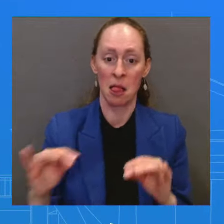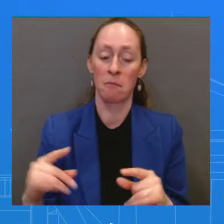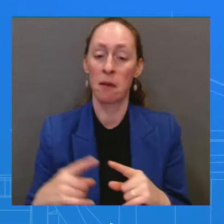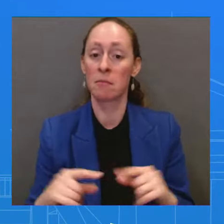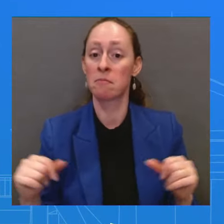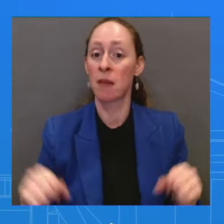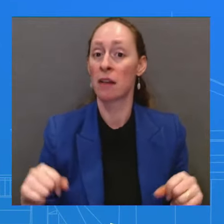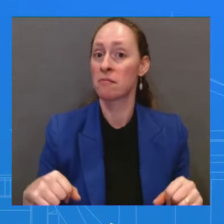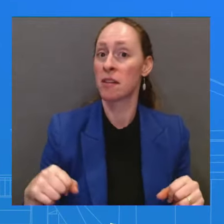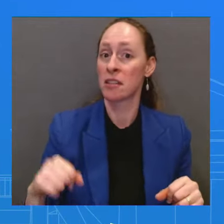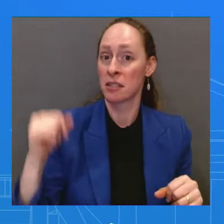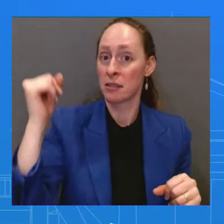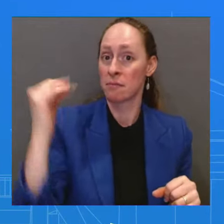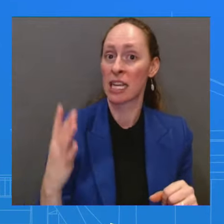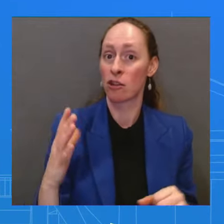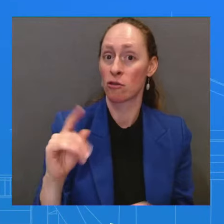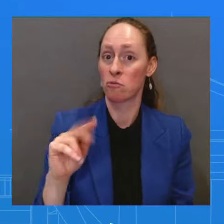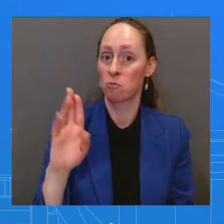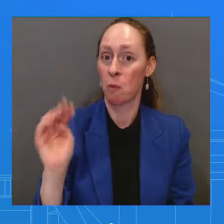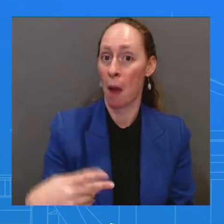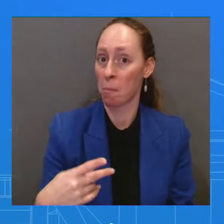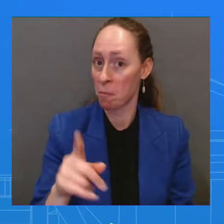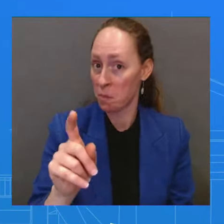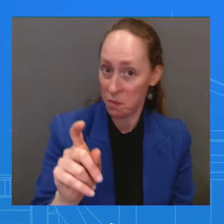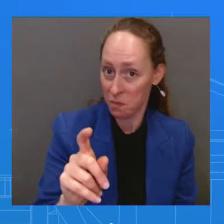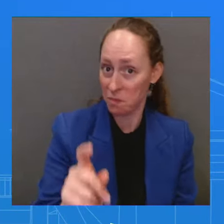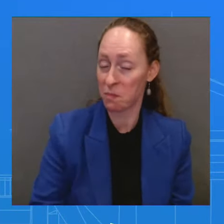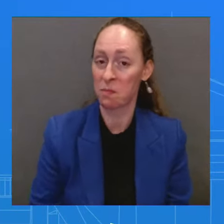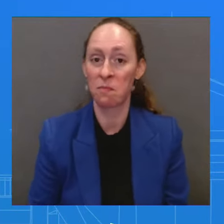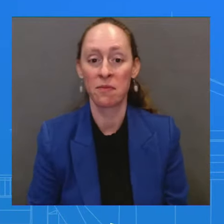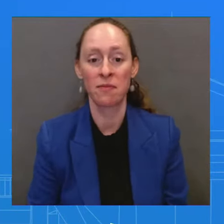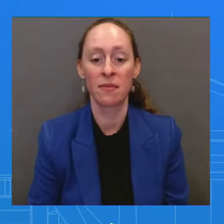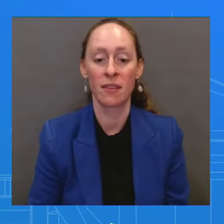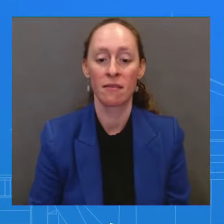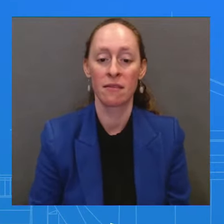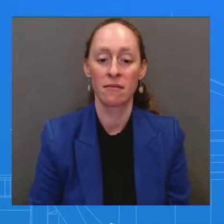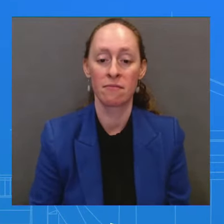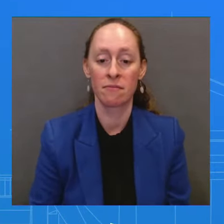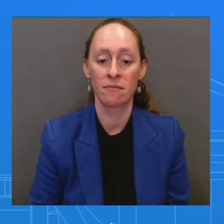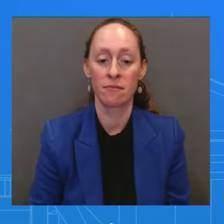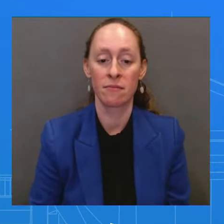Ms. Jean-Pierre: This is something for House Republicans to figure out. This is something for them to fix.